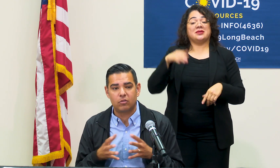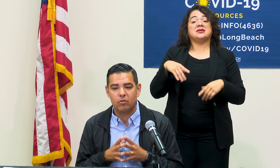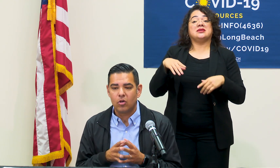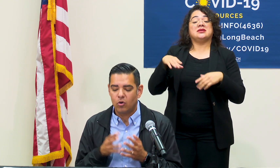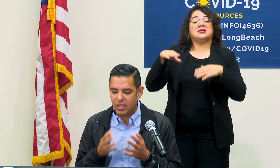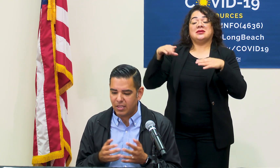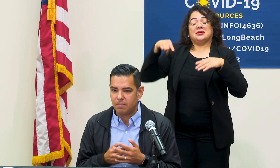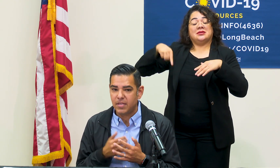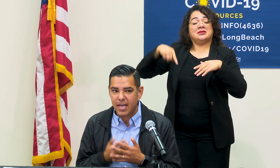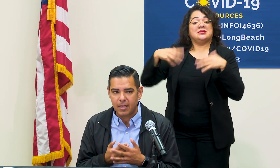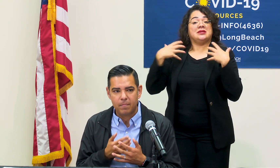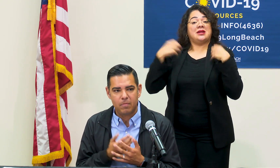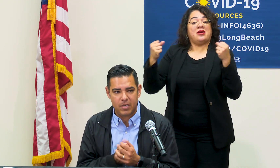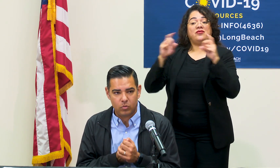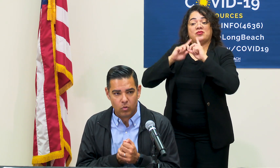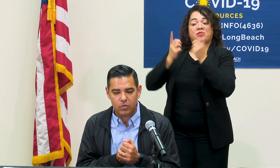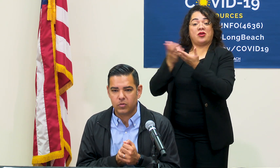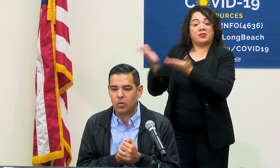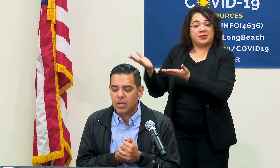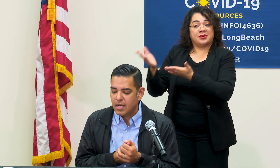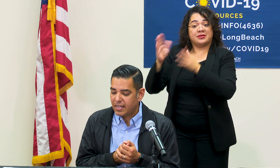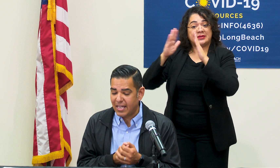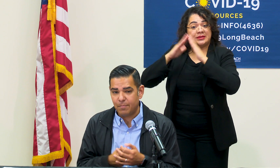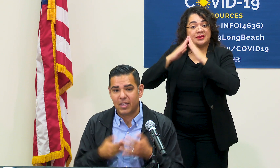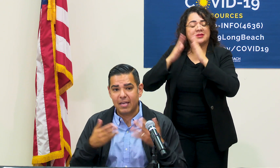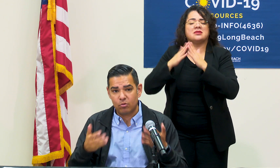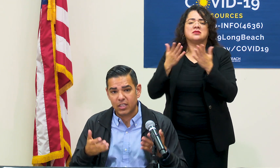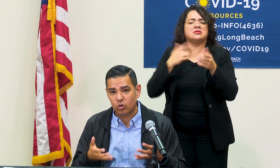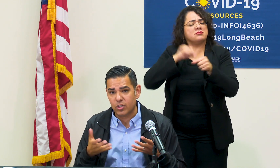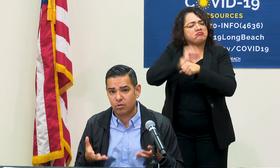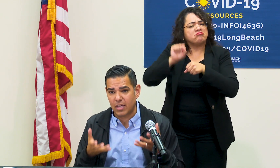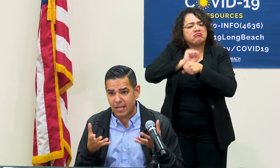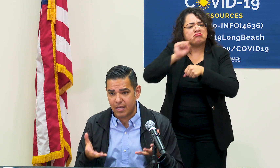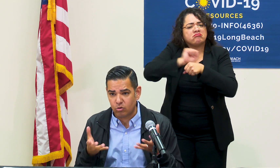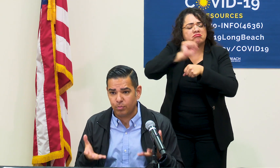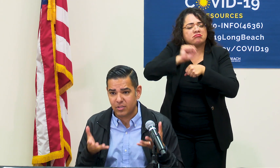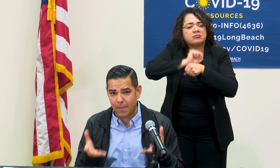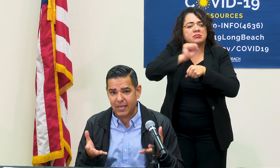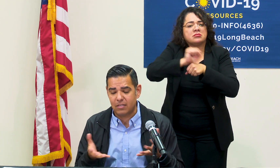estou orator being the Enduro so Kirikiri mosquito's suppose japanese